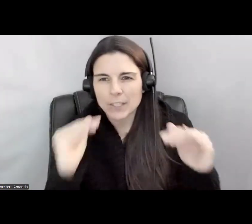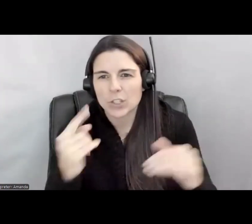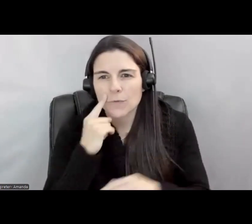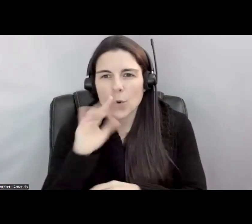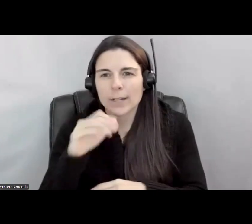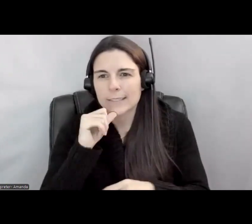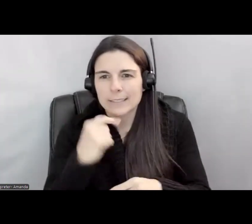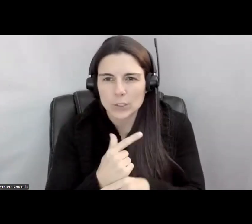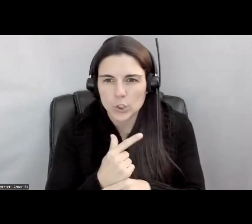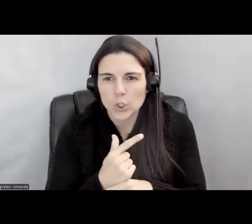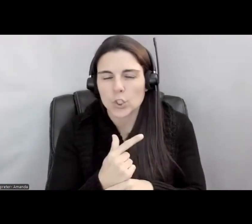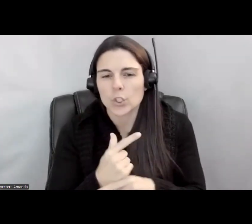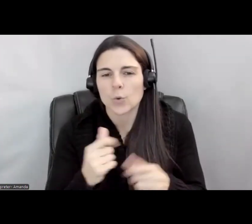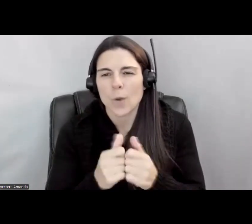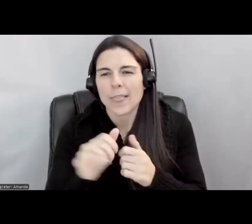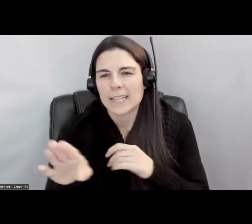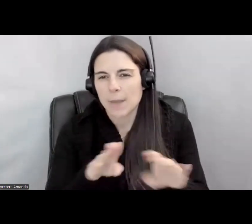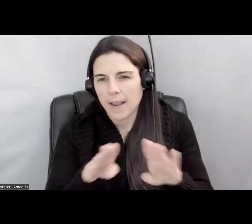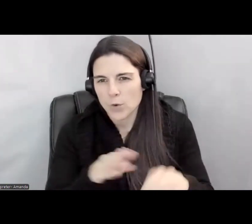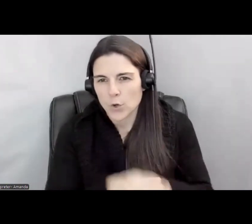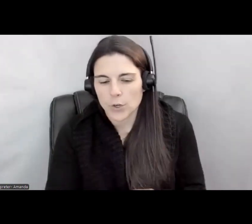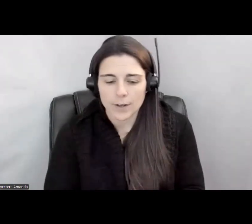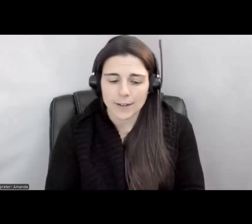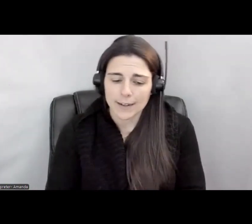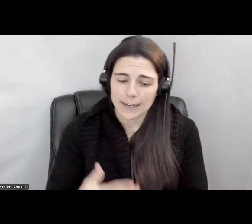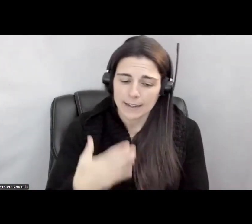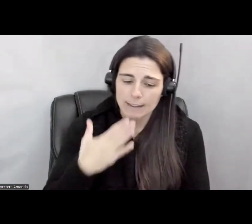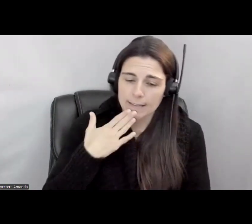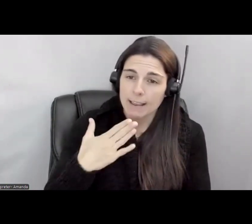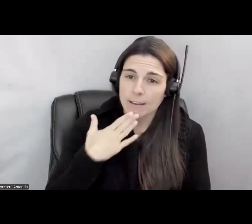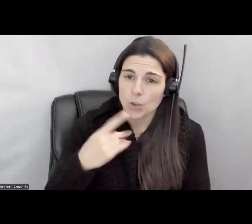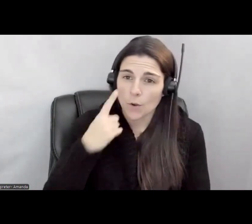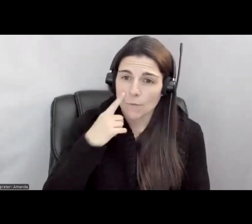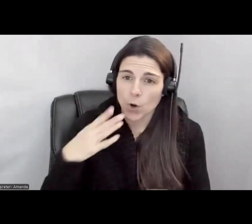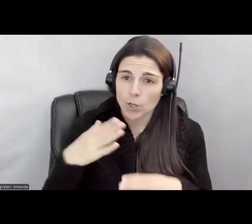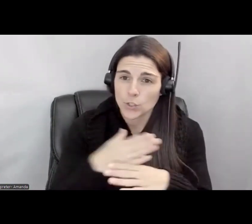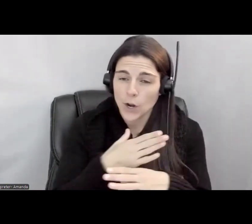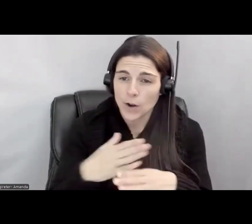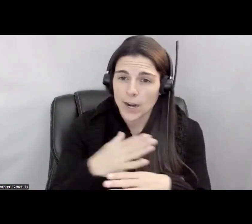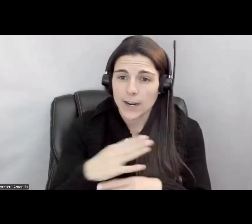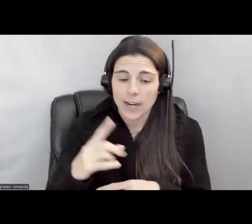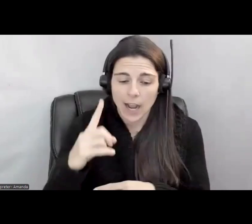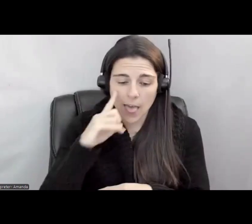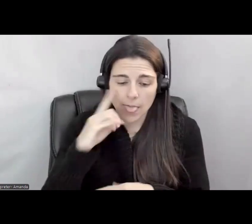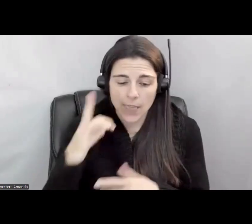Janel Preston: Well, Emily, thanks for sharing this case. I think it's going to be exciting, because as you were describing